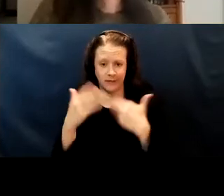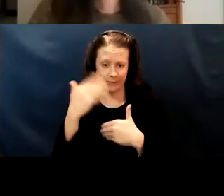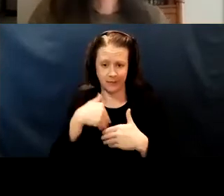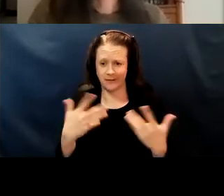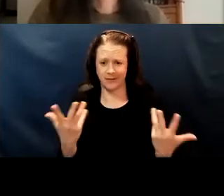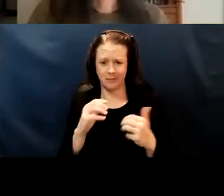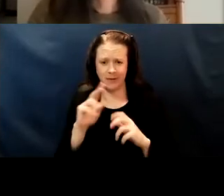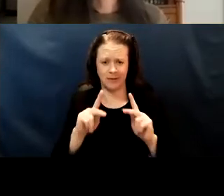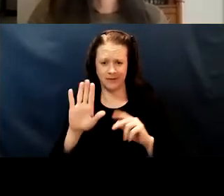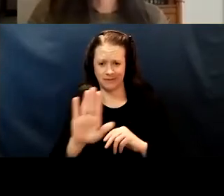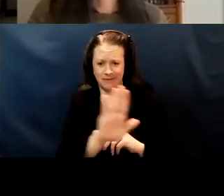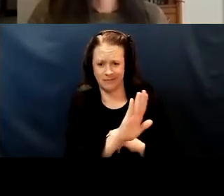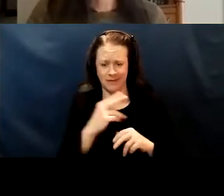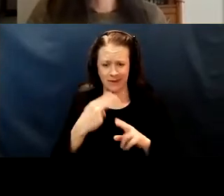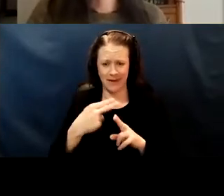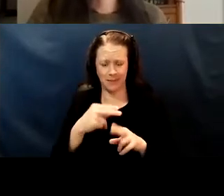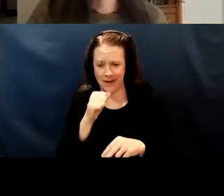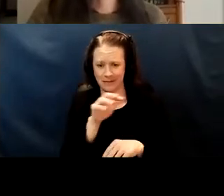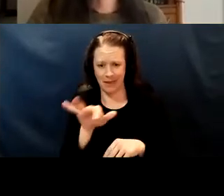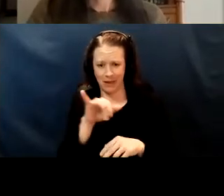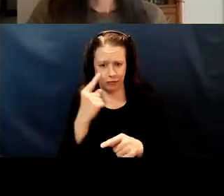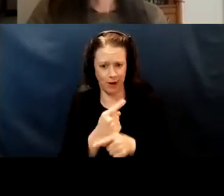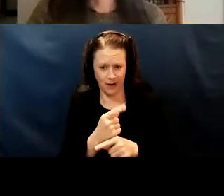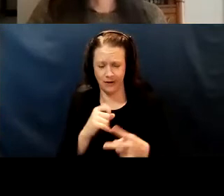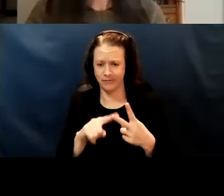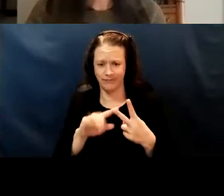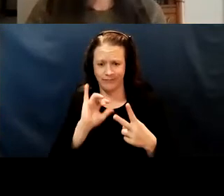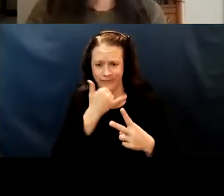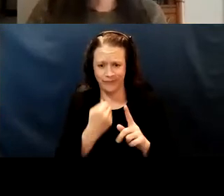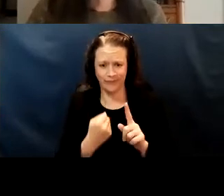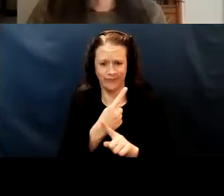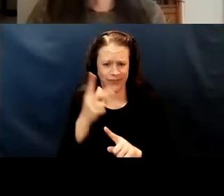misspelled, or really misheard. And that can be pretty awkward to